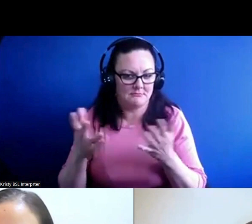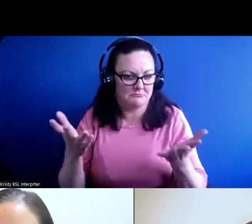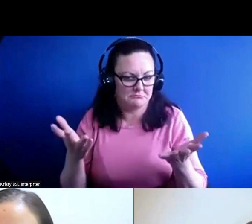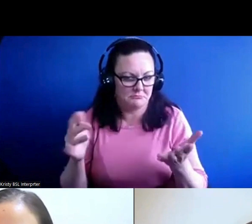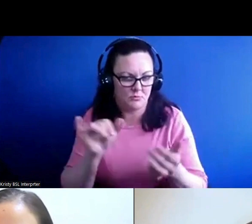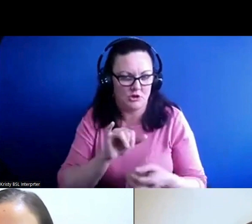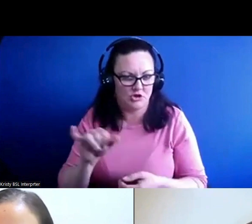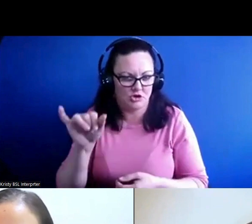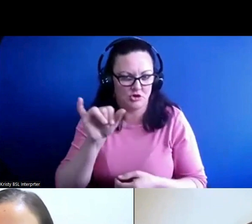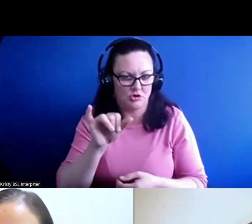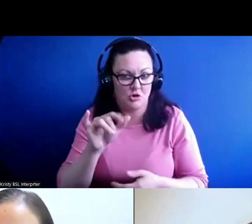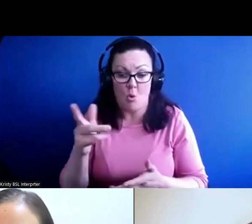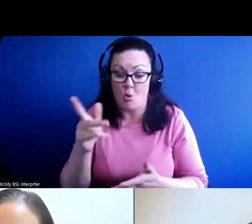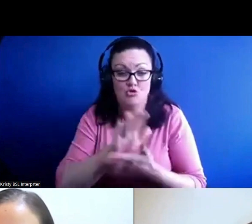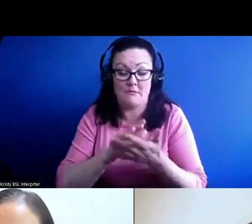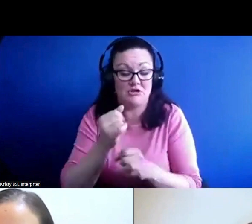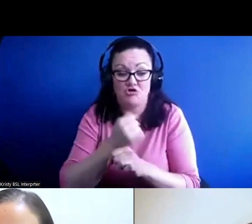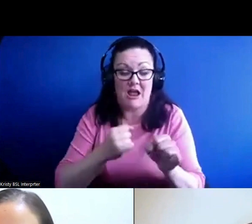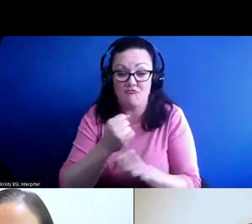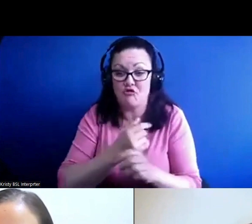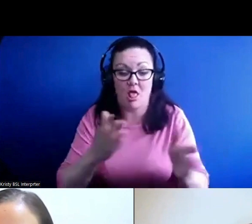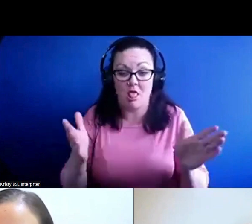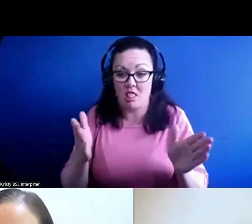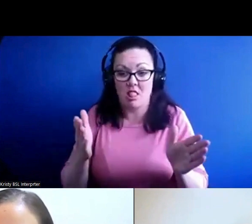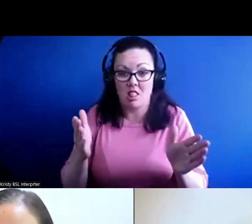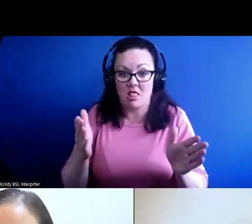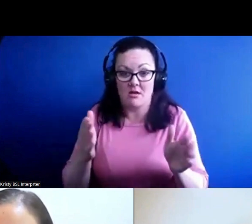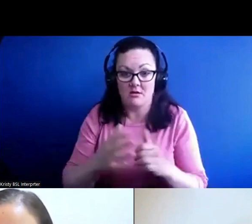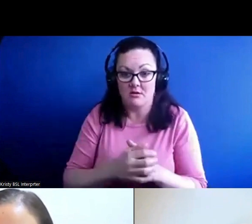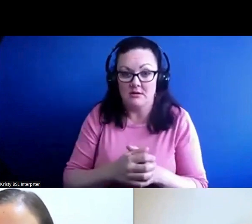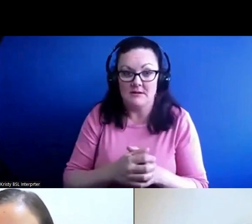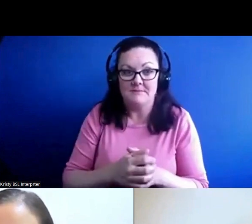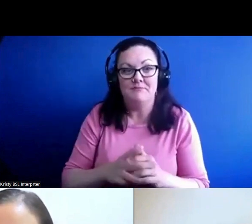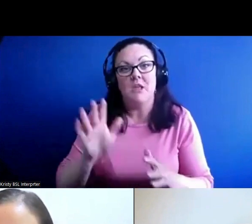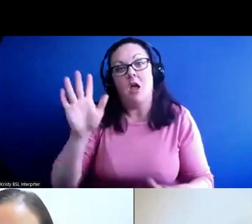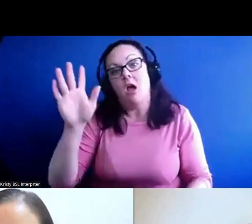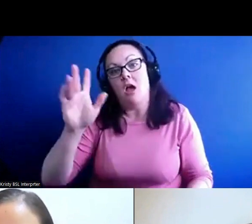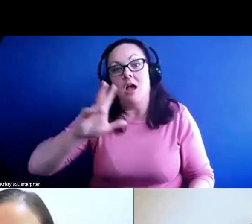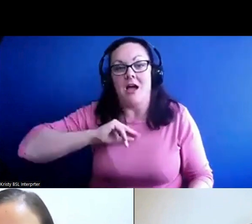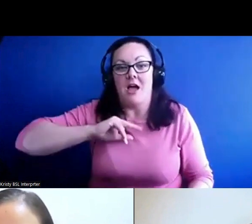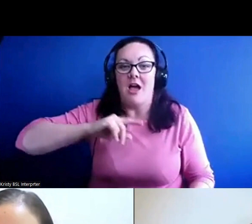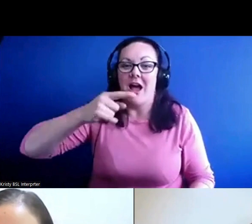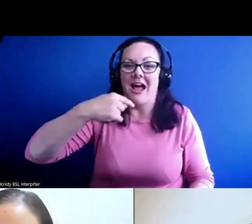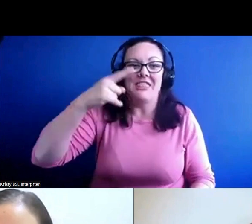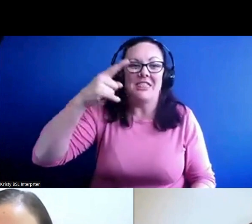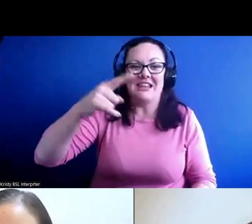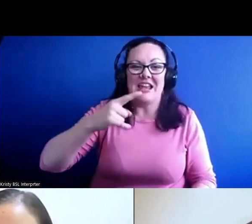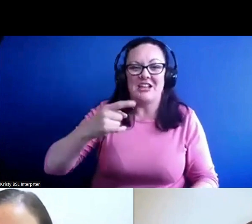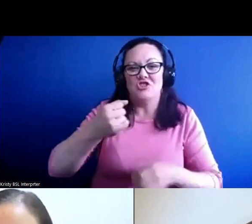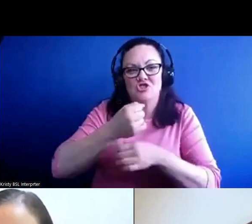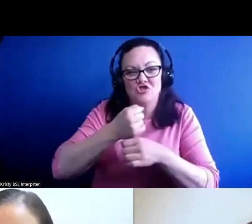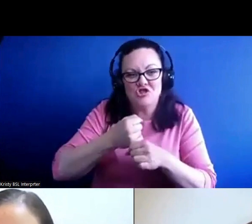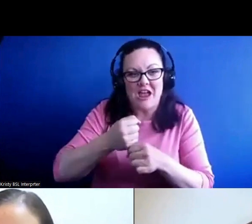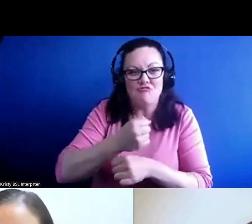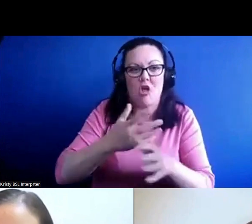Or in general? >>: I guess in general so what